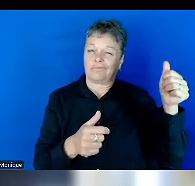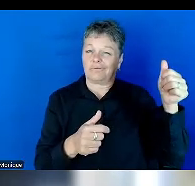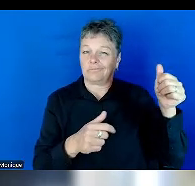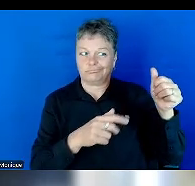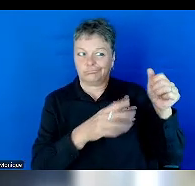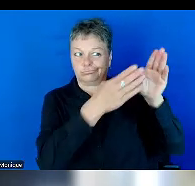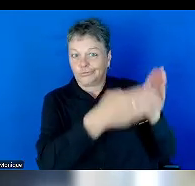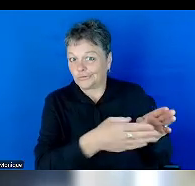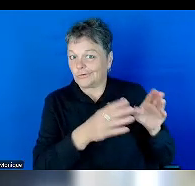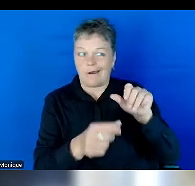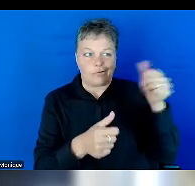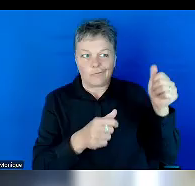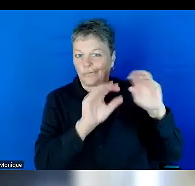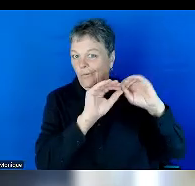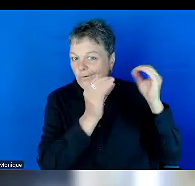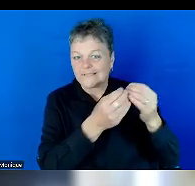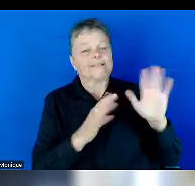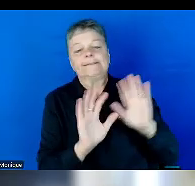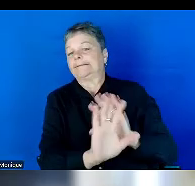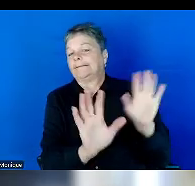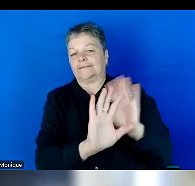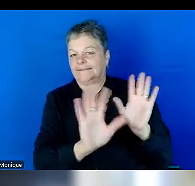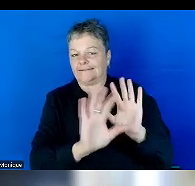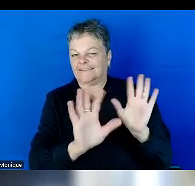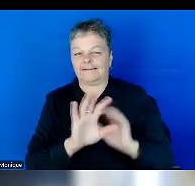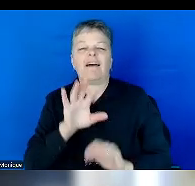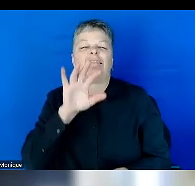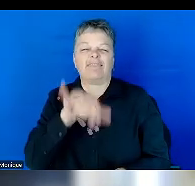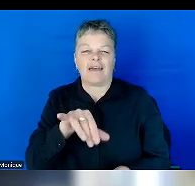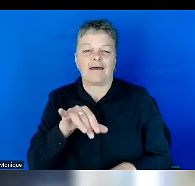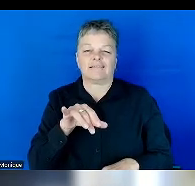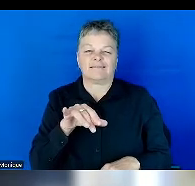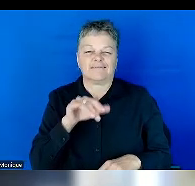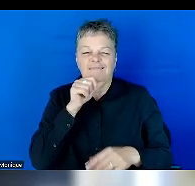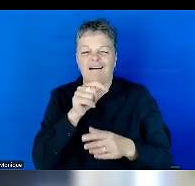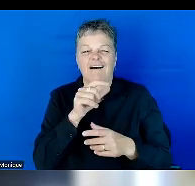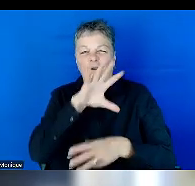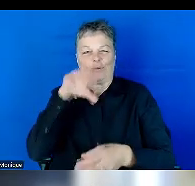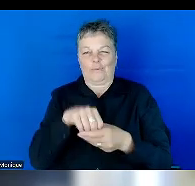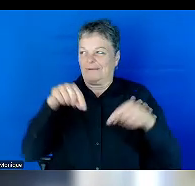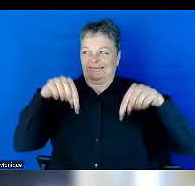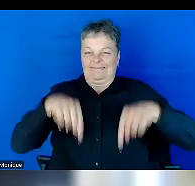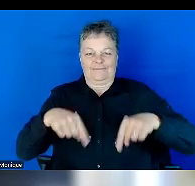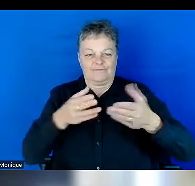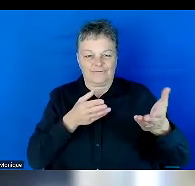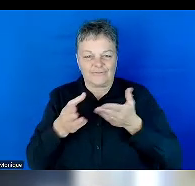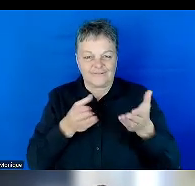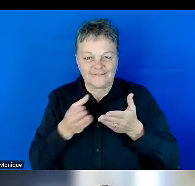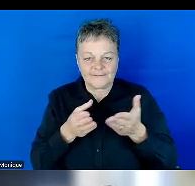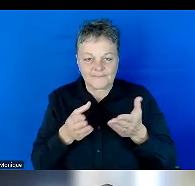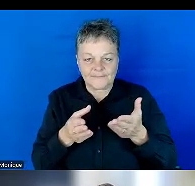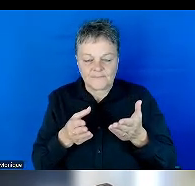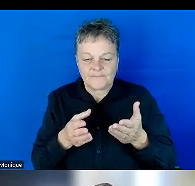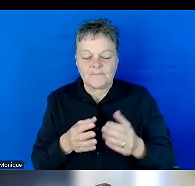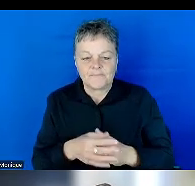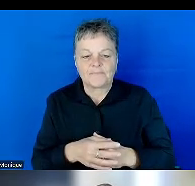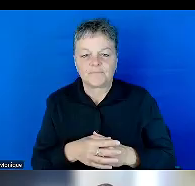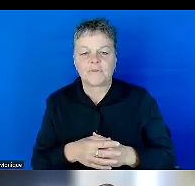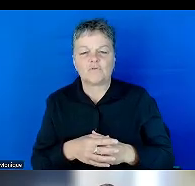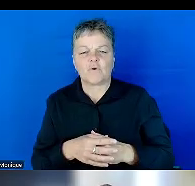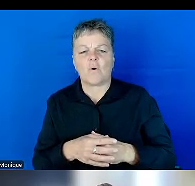um be representing the person directly to be able to do more than just legal advice. And we're going